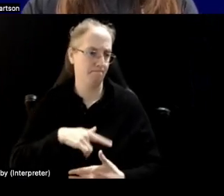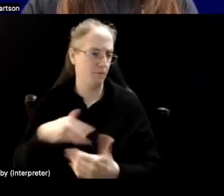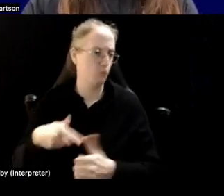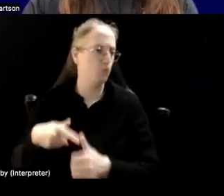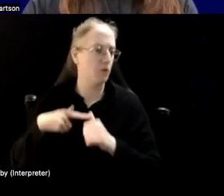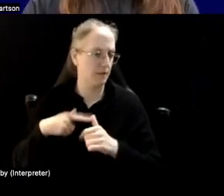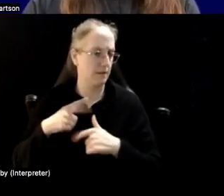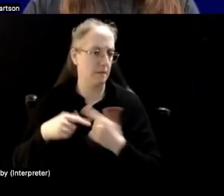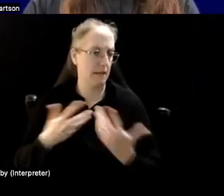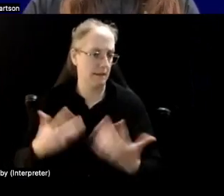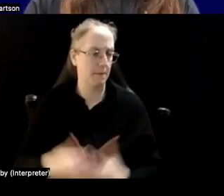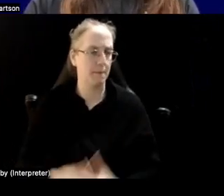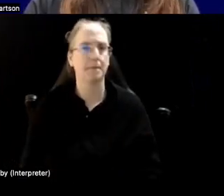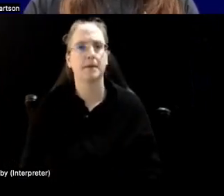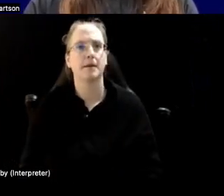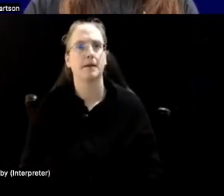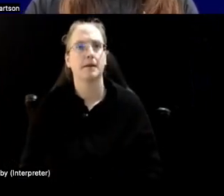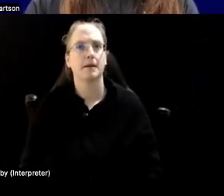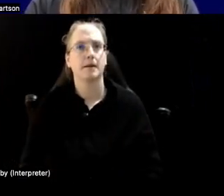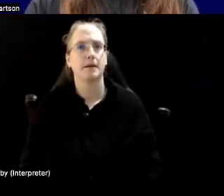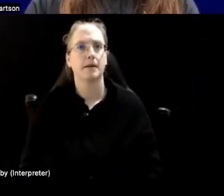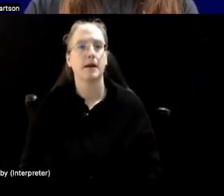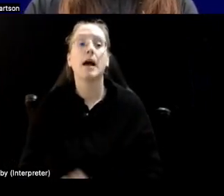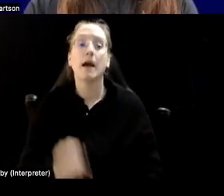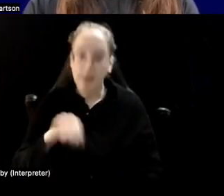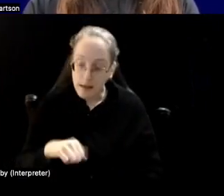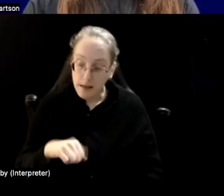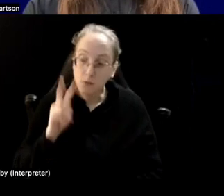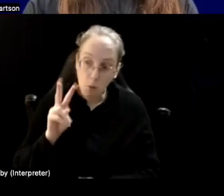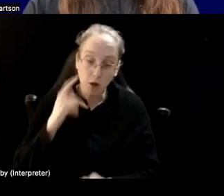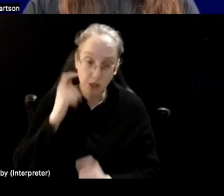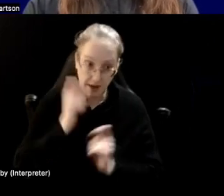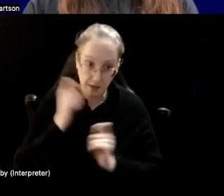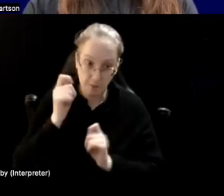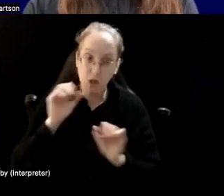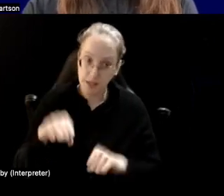Yes, we do continue to observe facial expression and vocalisation,